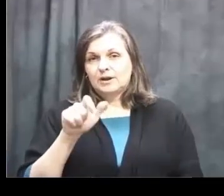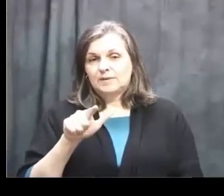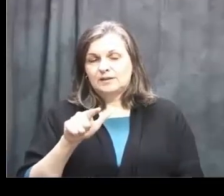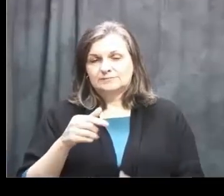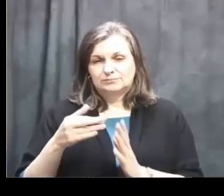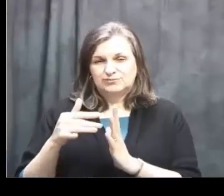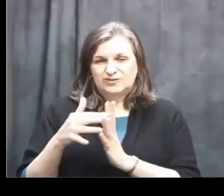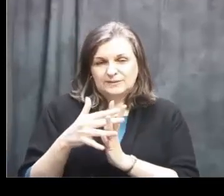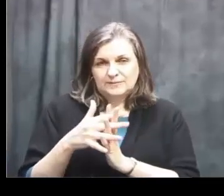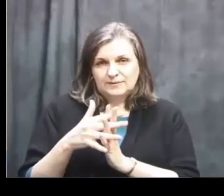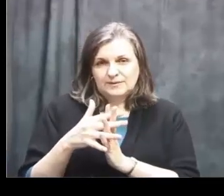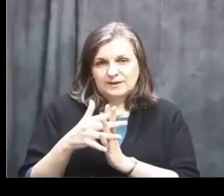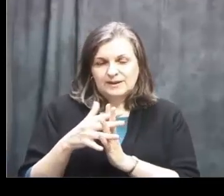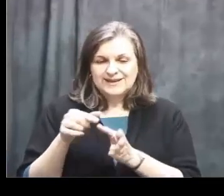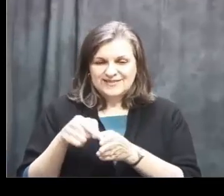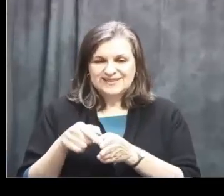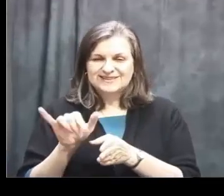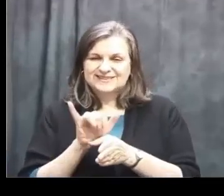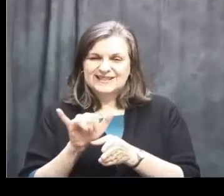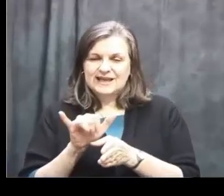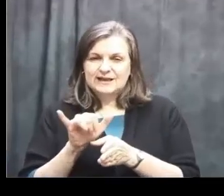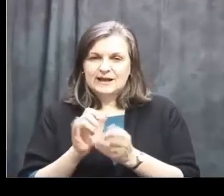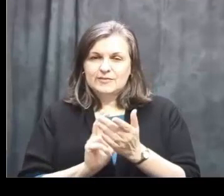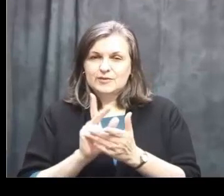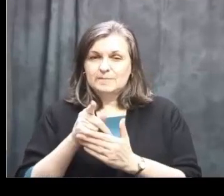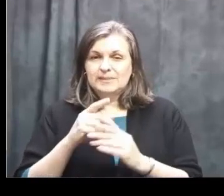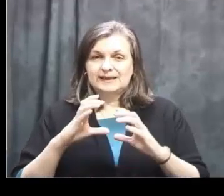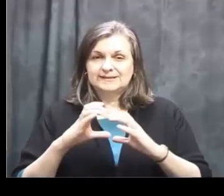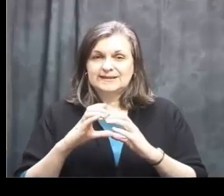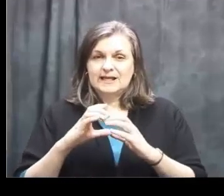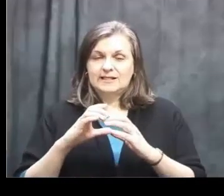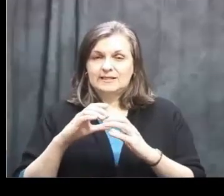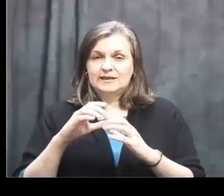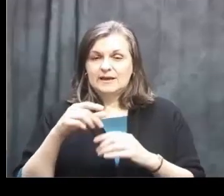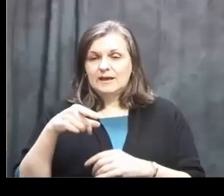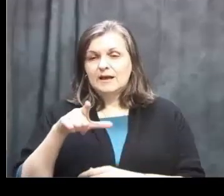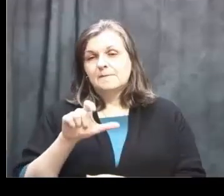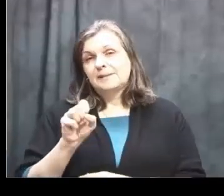the semi permeable membrane mimics the plasma membrane of a plant cell. Whether its